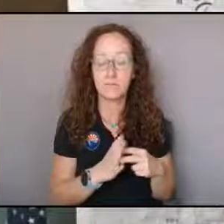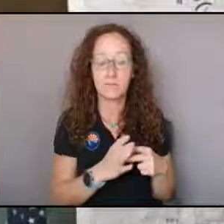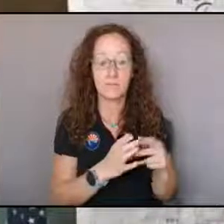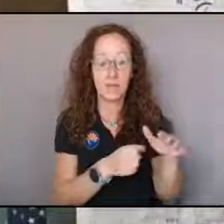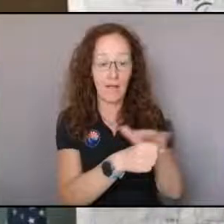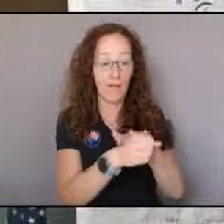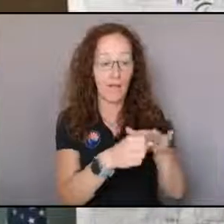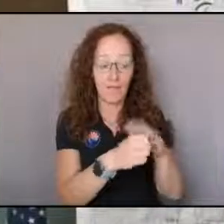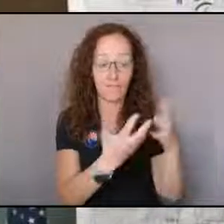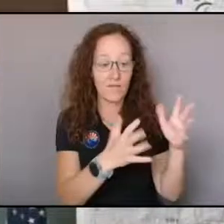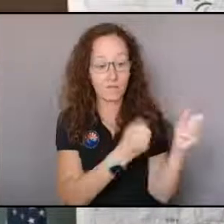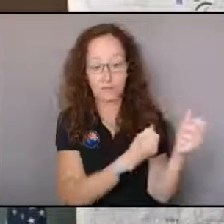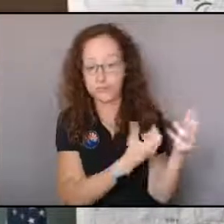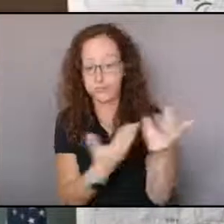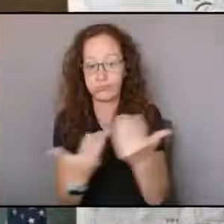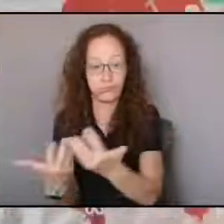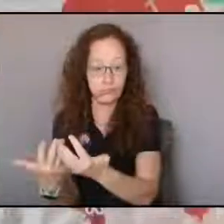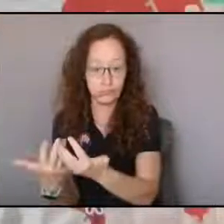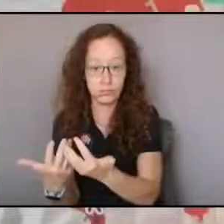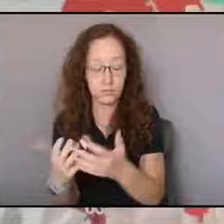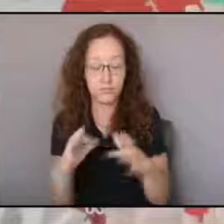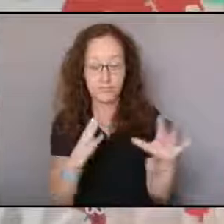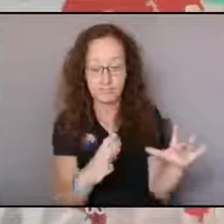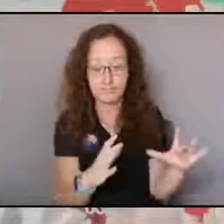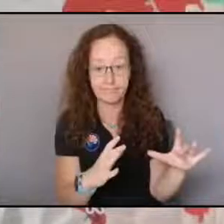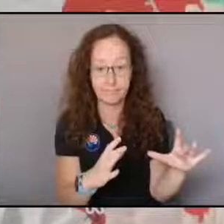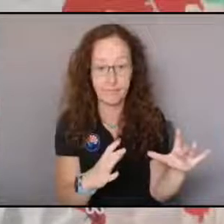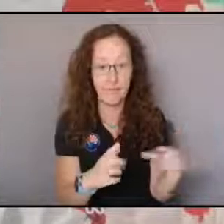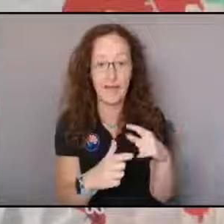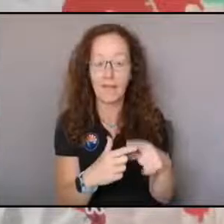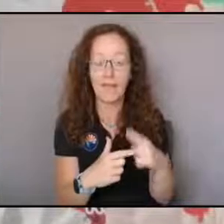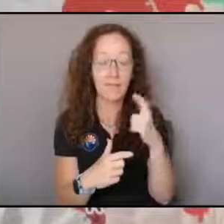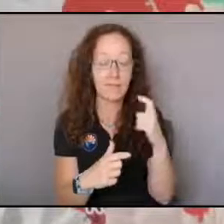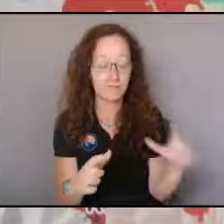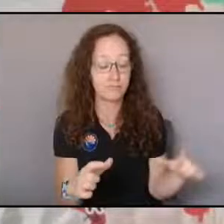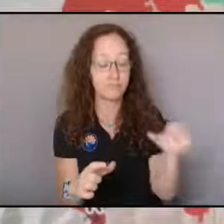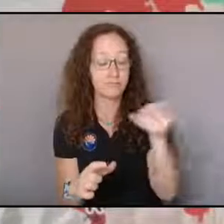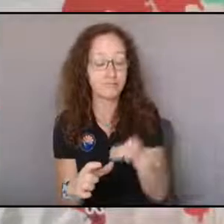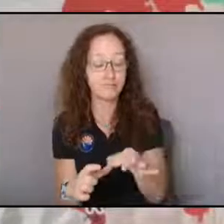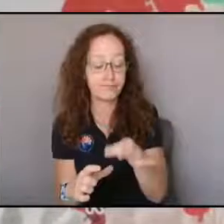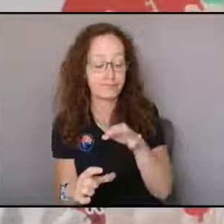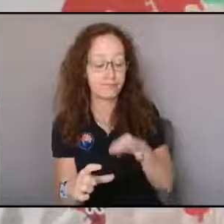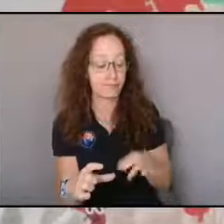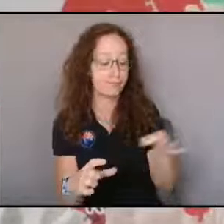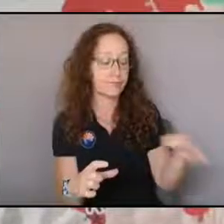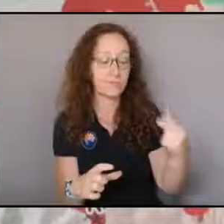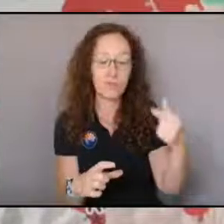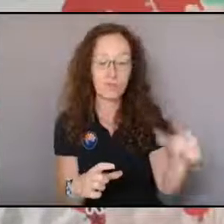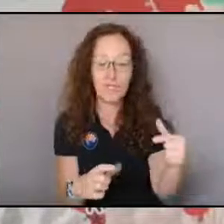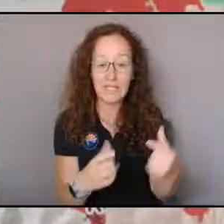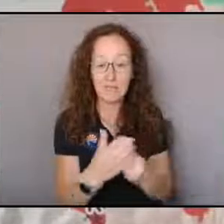BURNT THROUGH ONCE, AND THEN EITHER DUE TO GREEN ISLANDS OUT IN THE MIDDLE OF THE BURN OR JUST THE